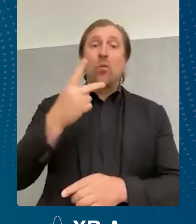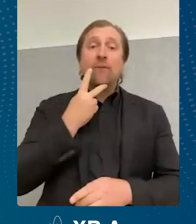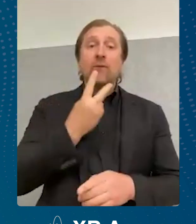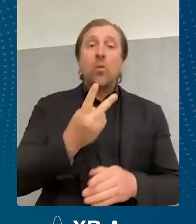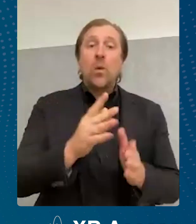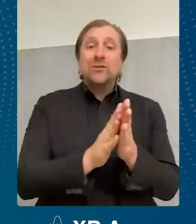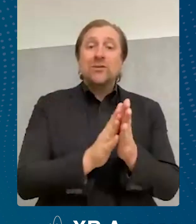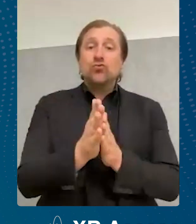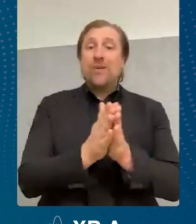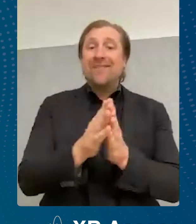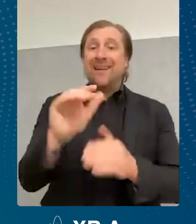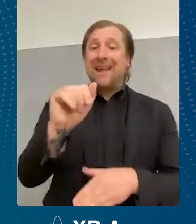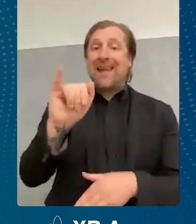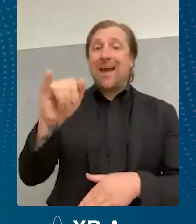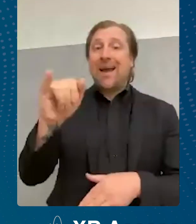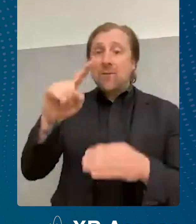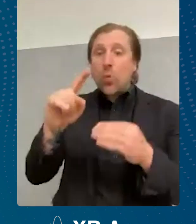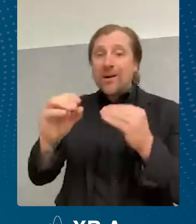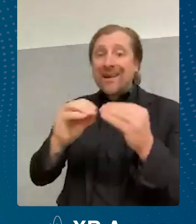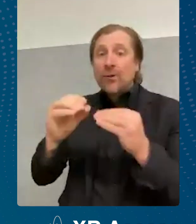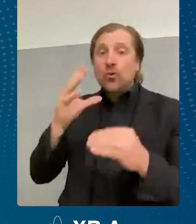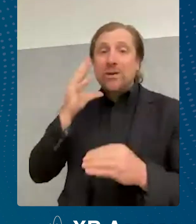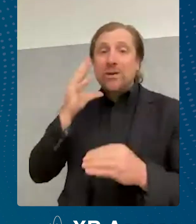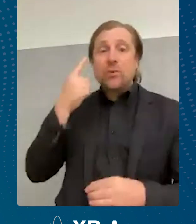experiences in virtual reality and mixed reality.